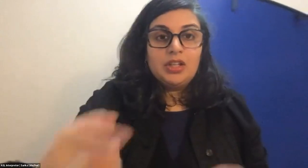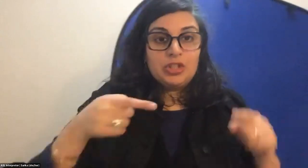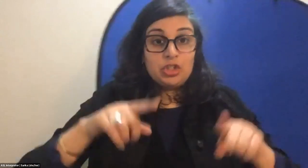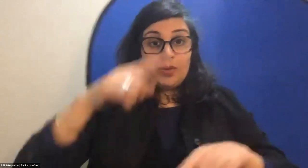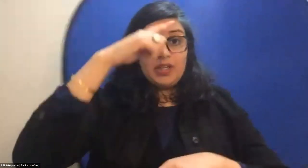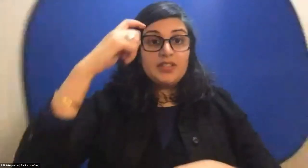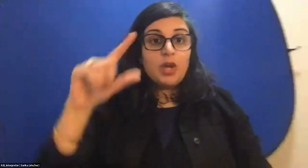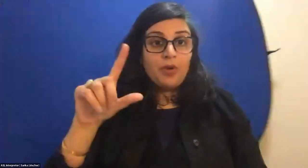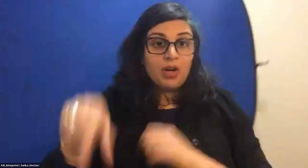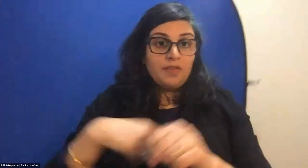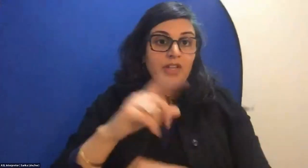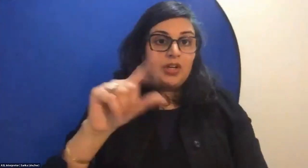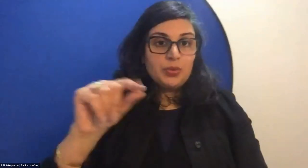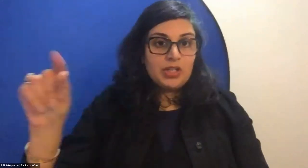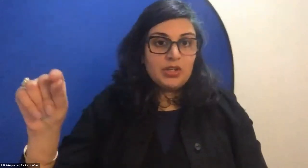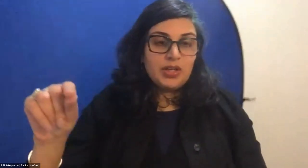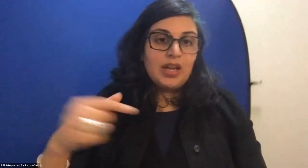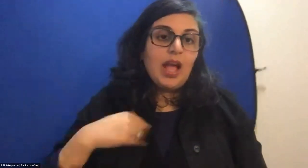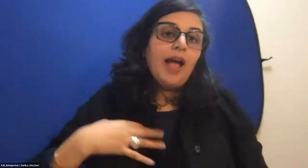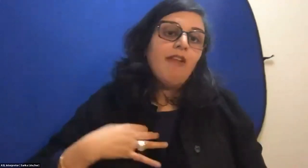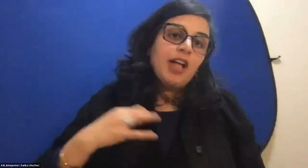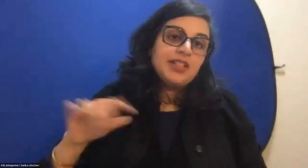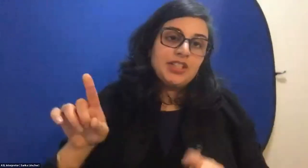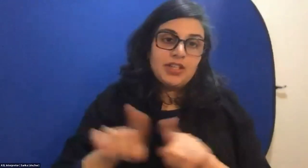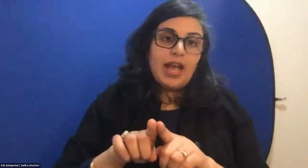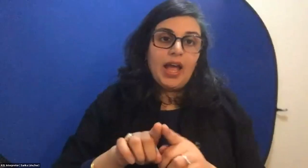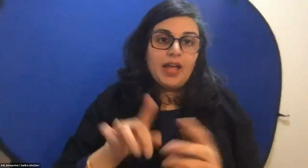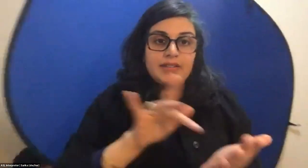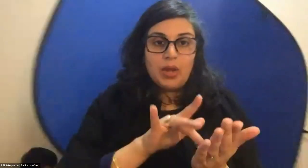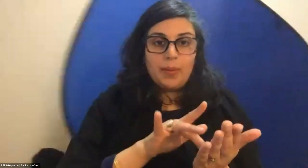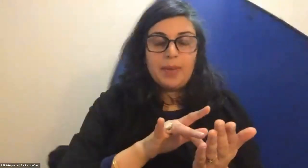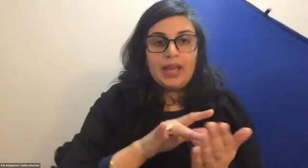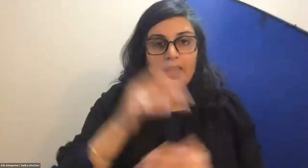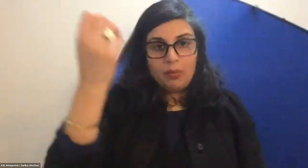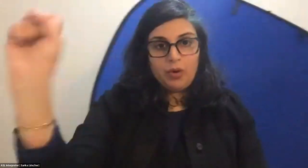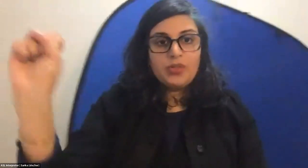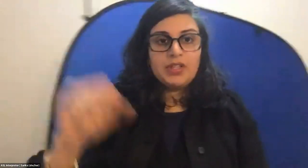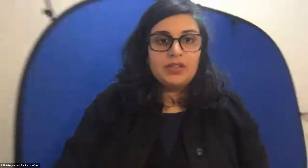I'm on a phone. My computer is in the garage. During the summer of 2020 during the